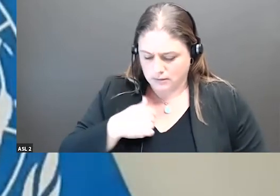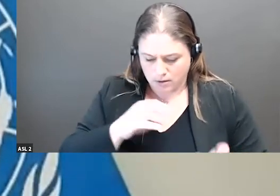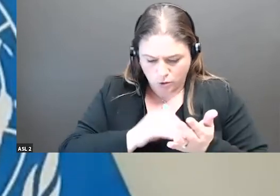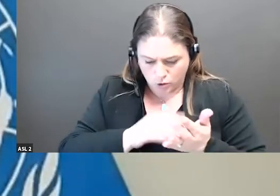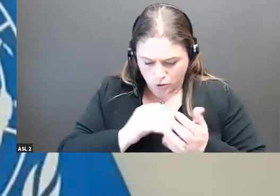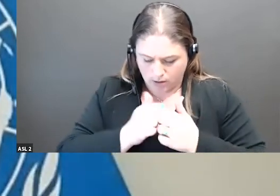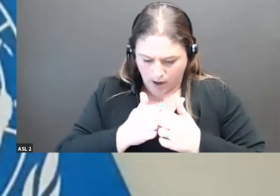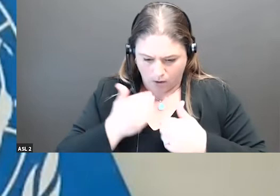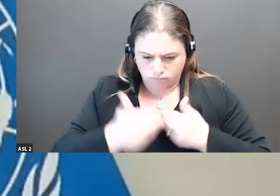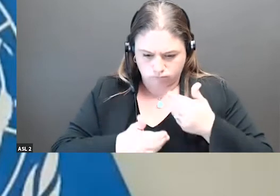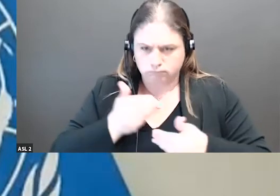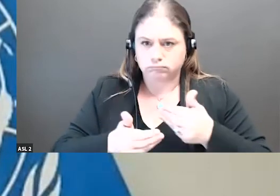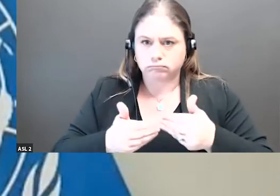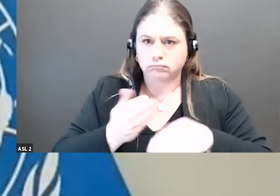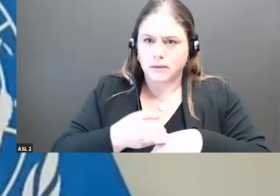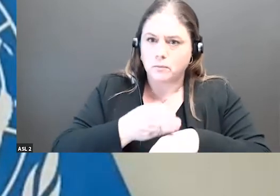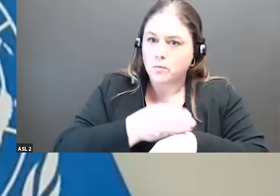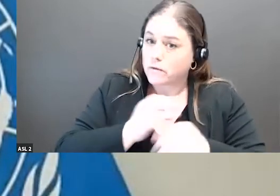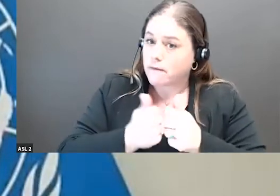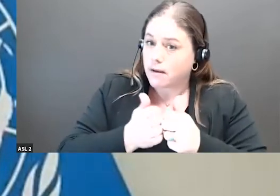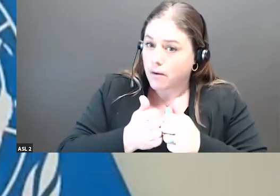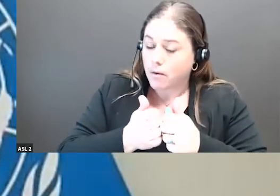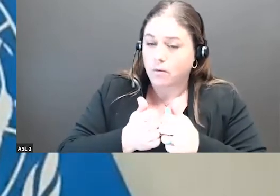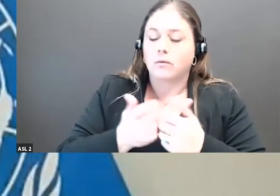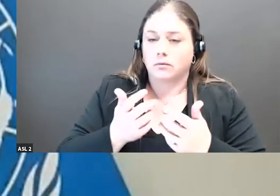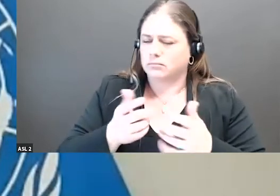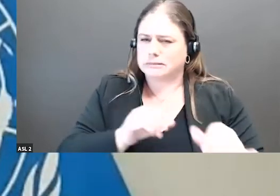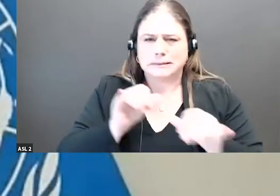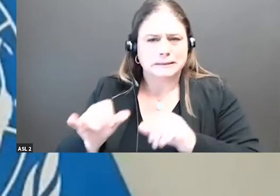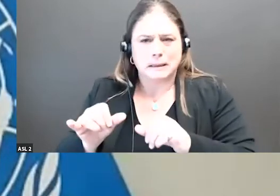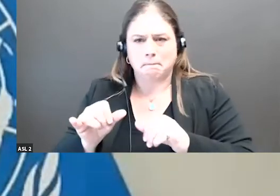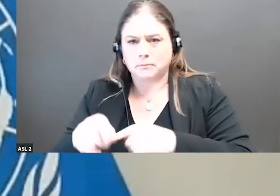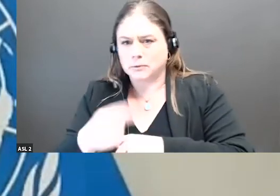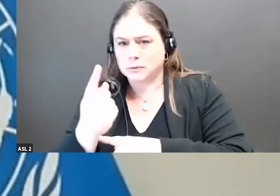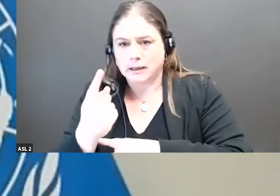how do we help make a difference? That same kind of approach is vital to your work today. I want